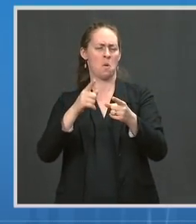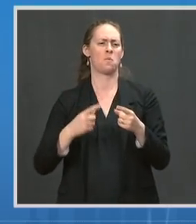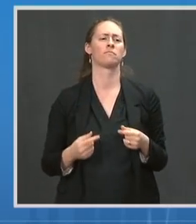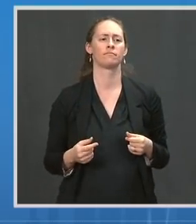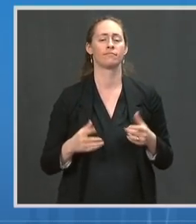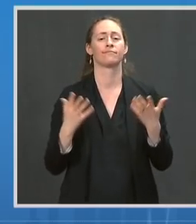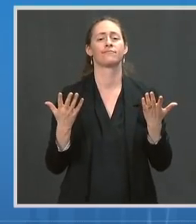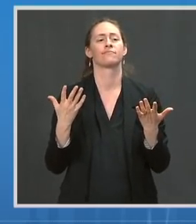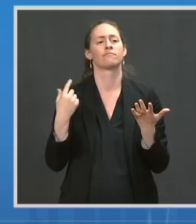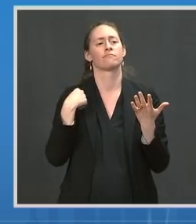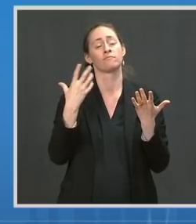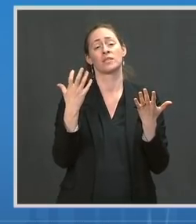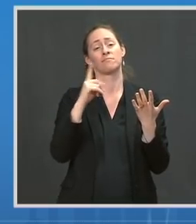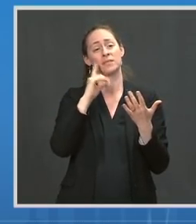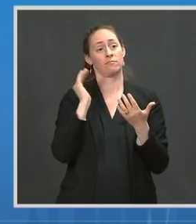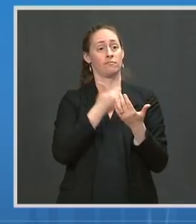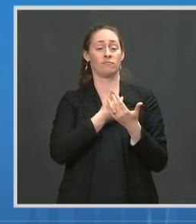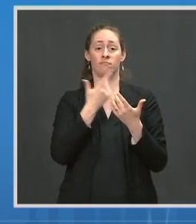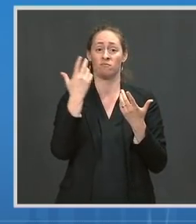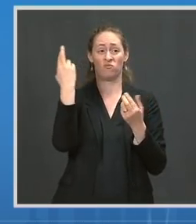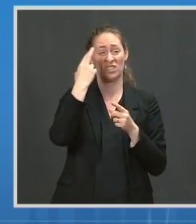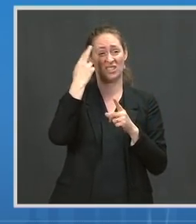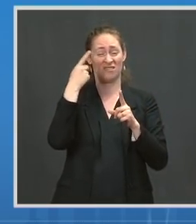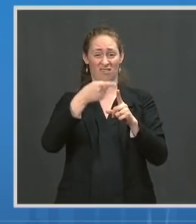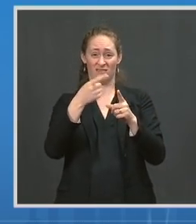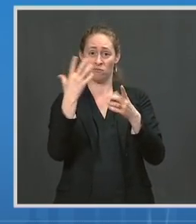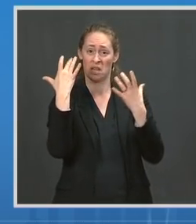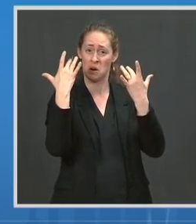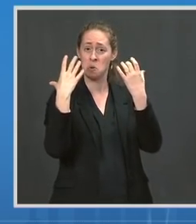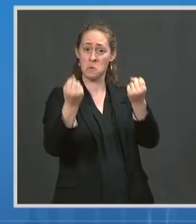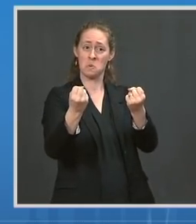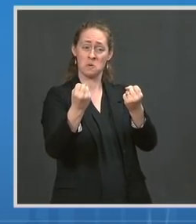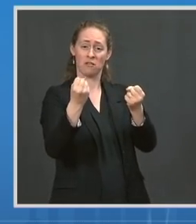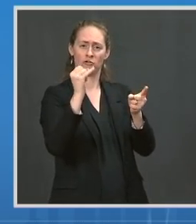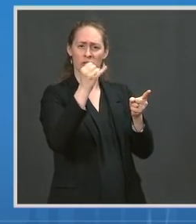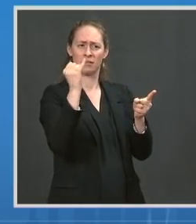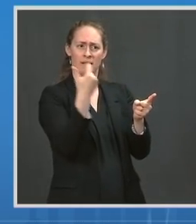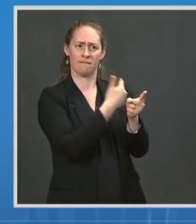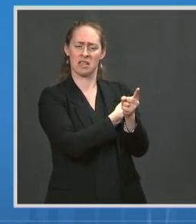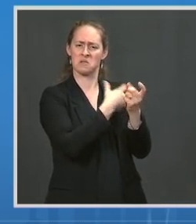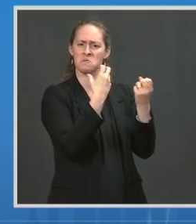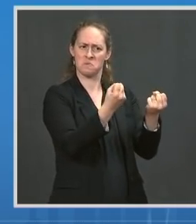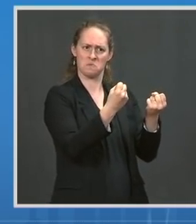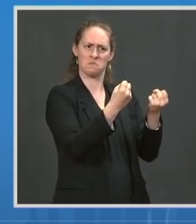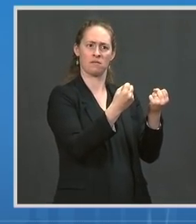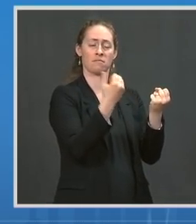this pause was about the Johnson & Johnson vaccine. If people have appointments to get the Pfizer and Moderna vaccine,